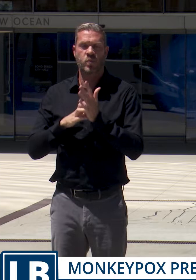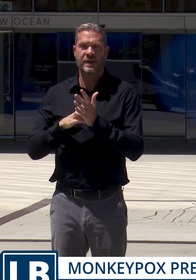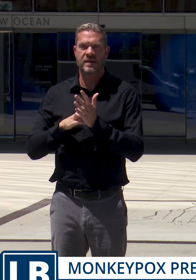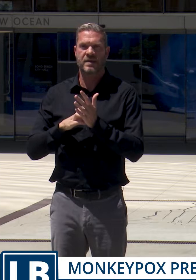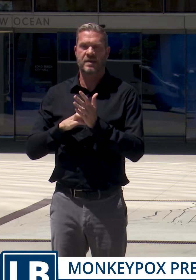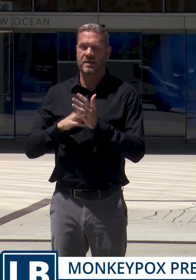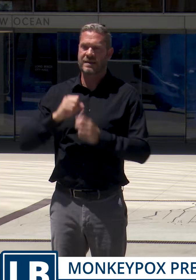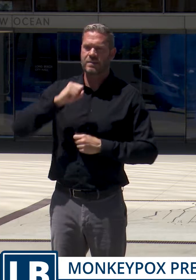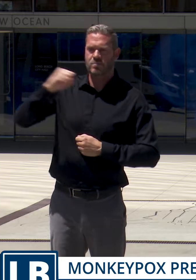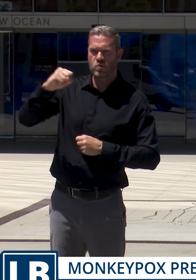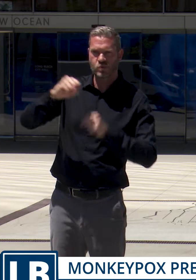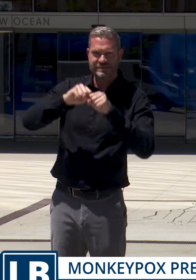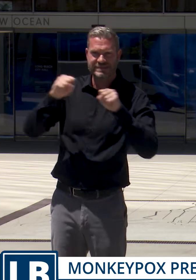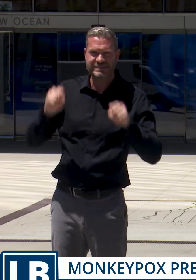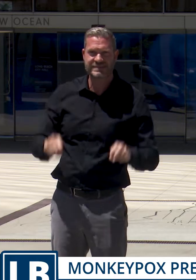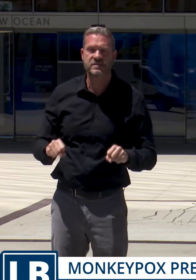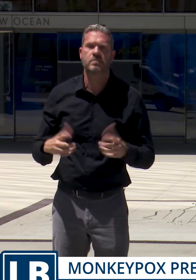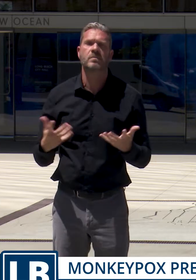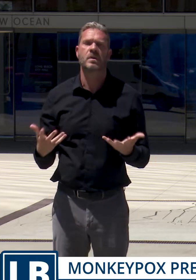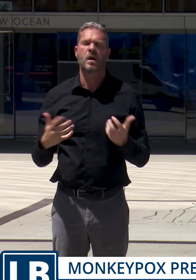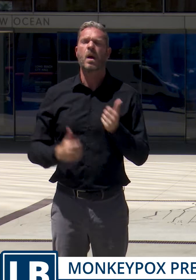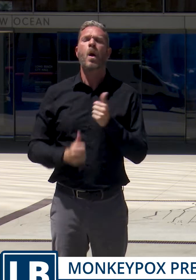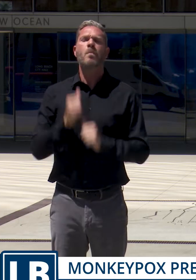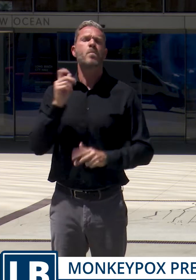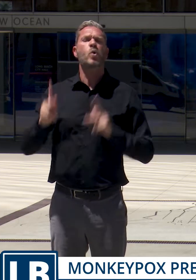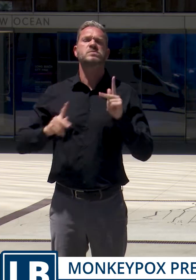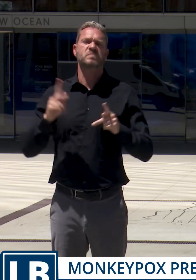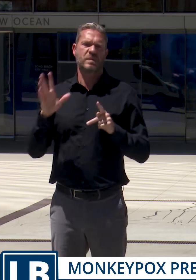as i mentioned before most people will recover fully within two to four weeks